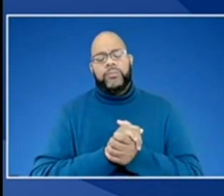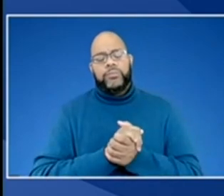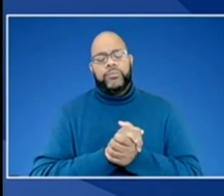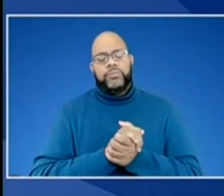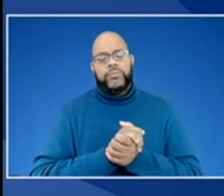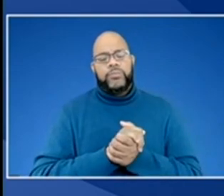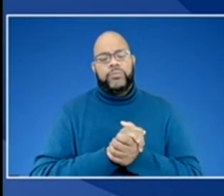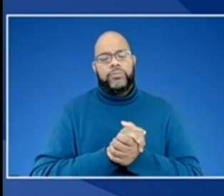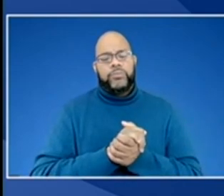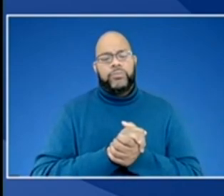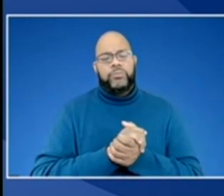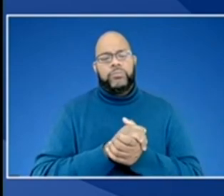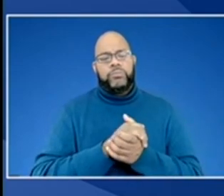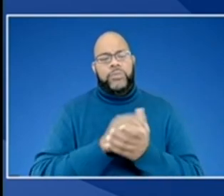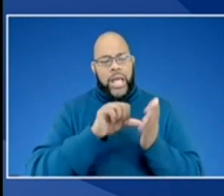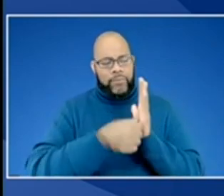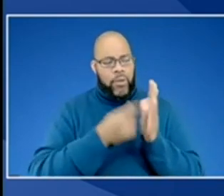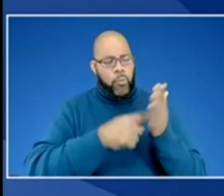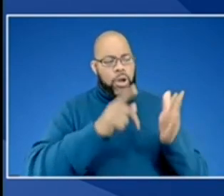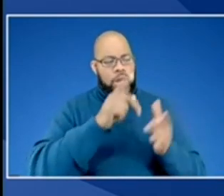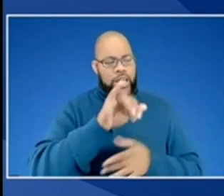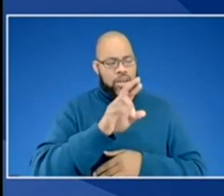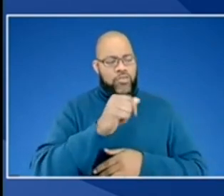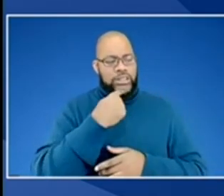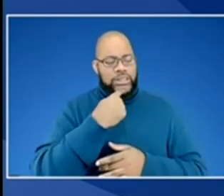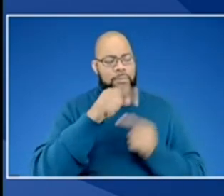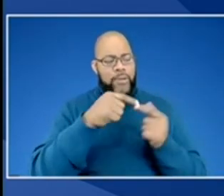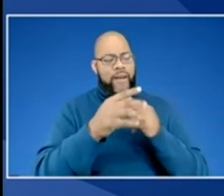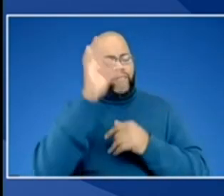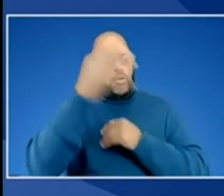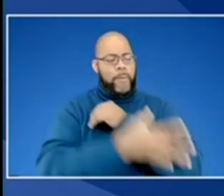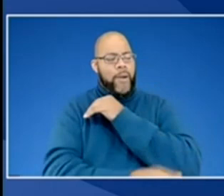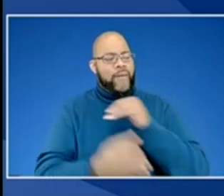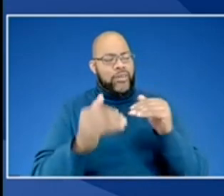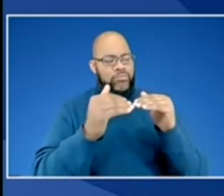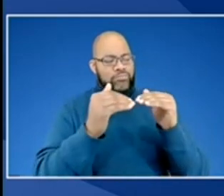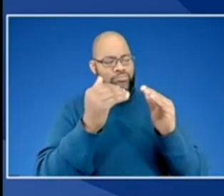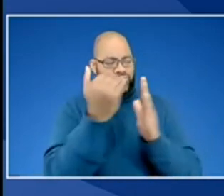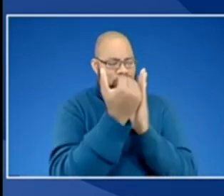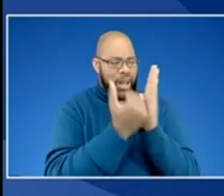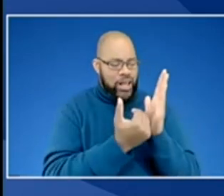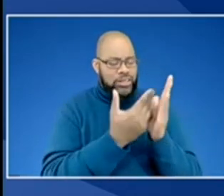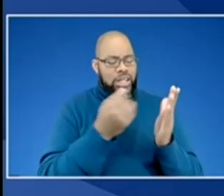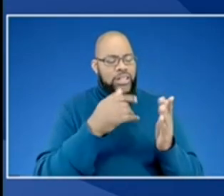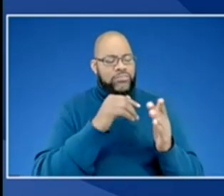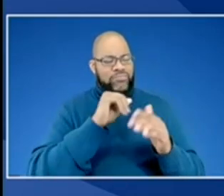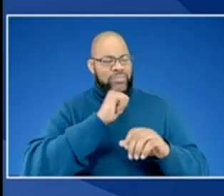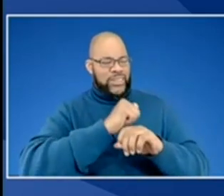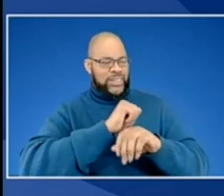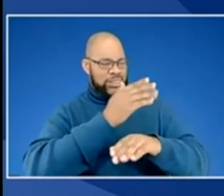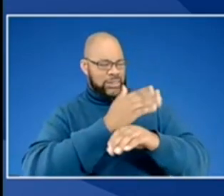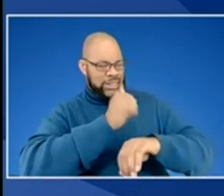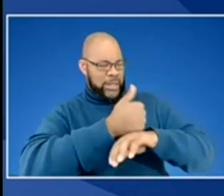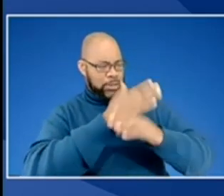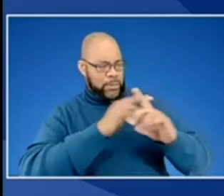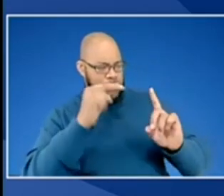said and the others about the Federal poverty guidelines and to put them in perspective, to sort of- to- you know, so that folks know what numbers we're talking